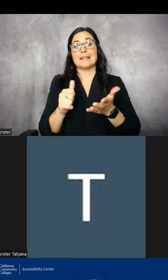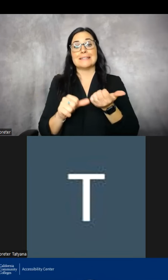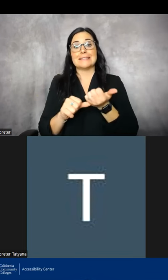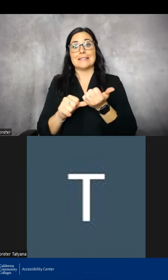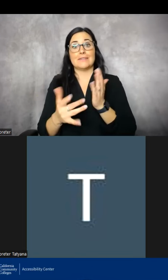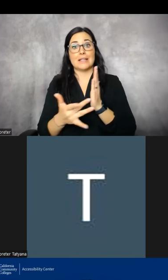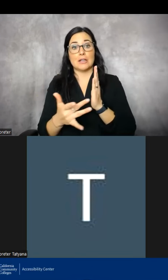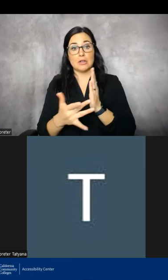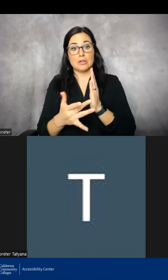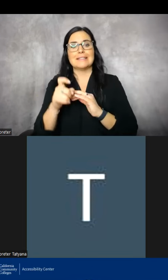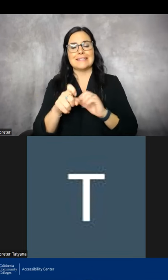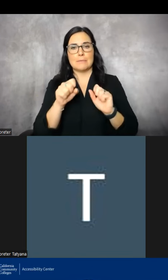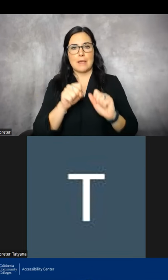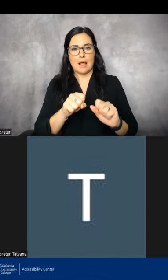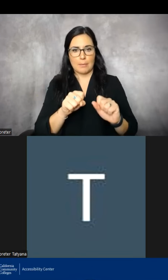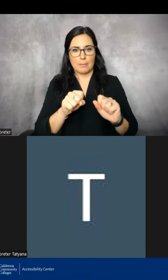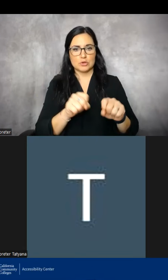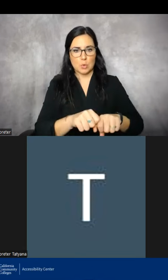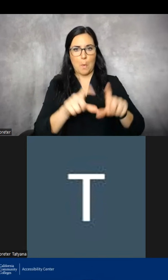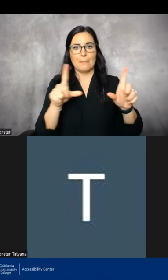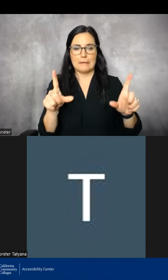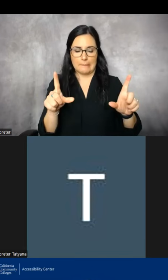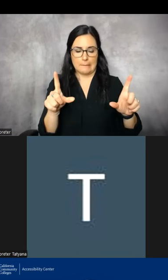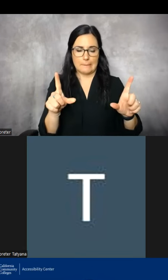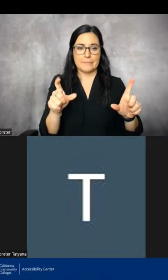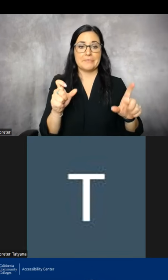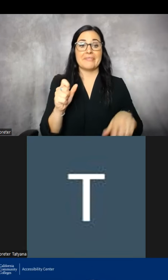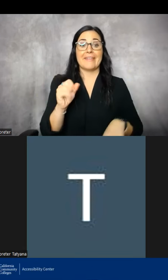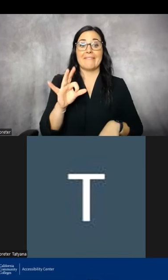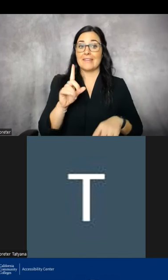to get inside of the content. And if they can't, this is what happens.